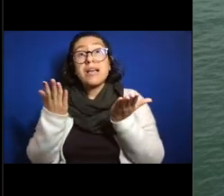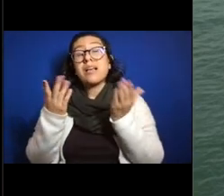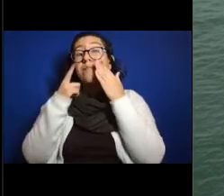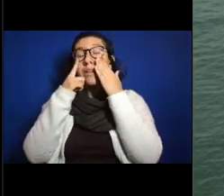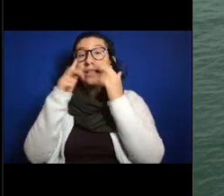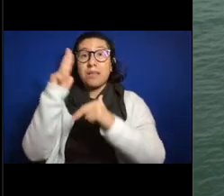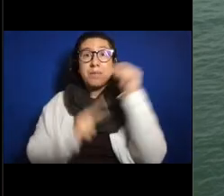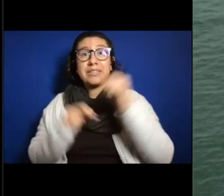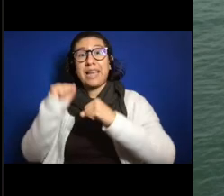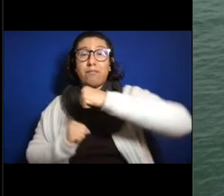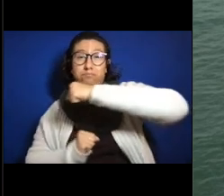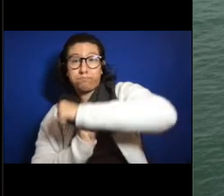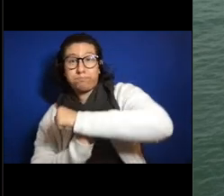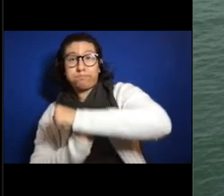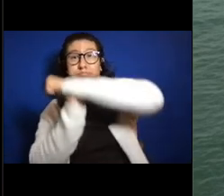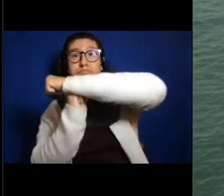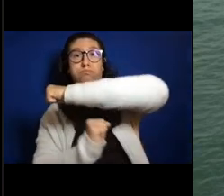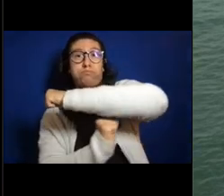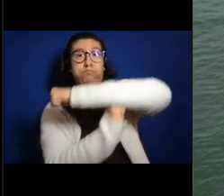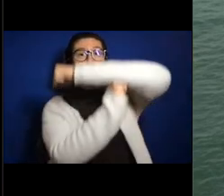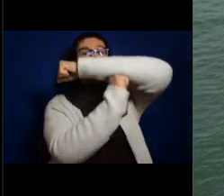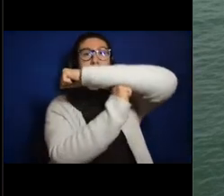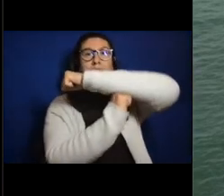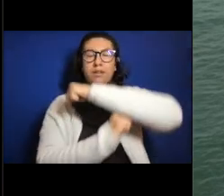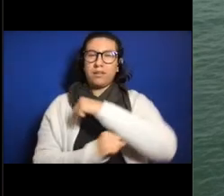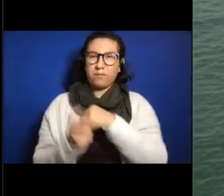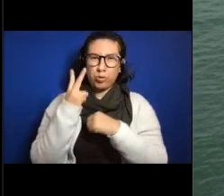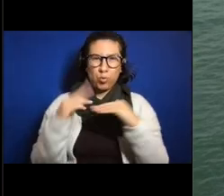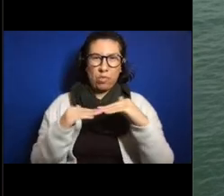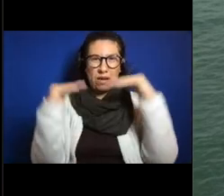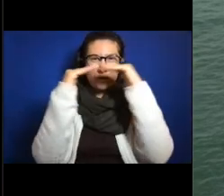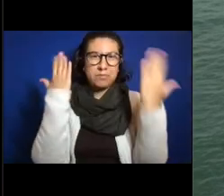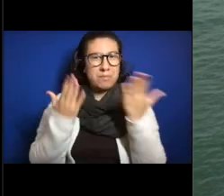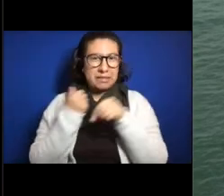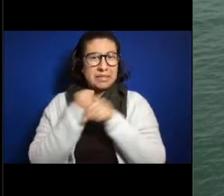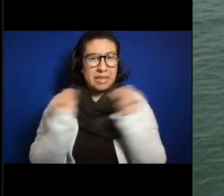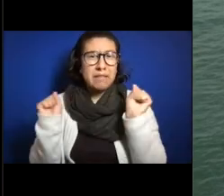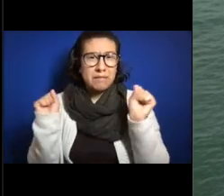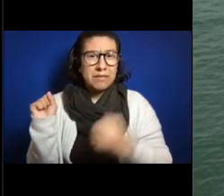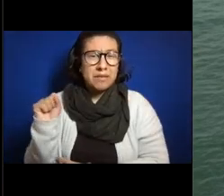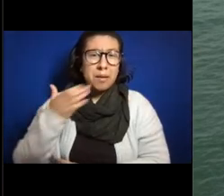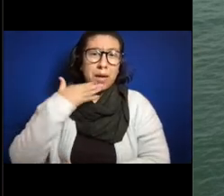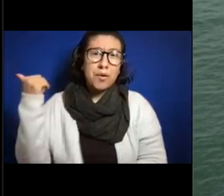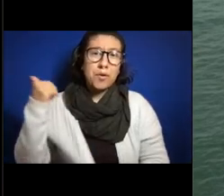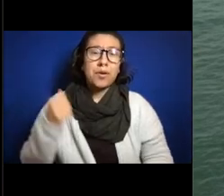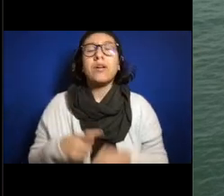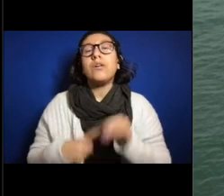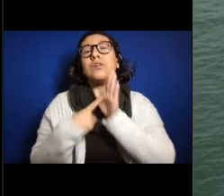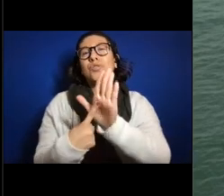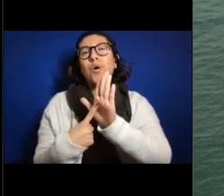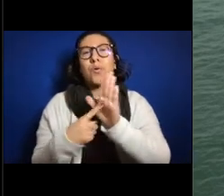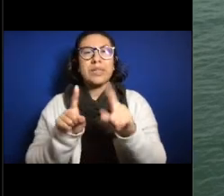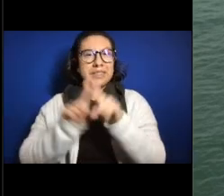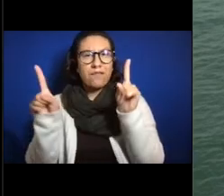the water and be safe for a while. And then I'm going to show you another clip. So we did an episode where we talked